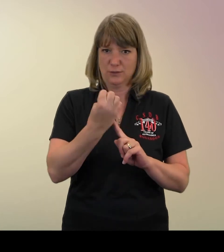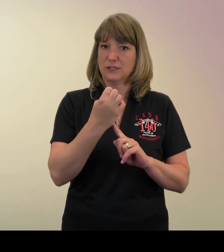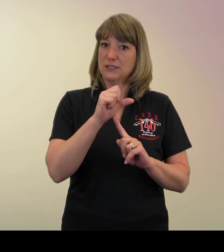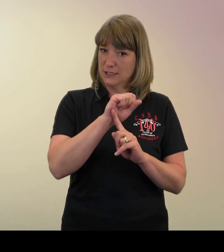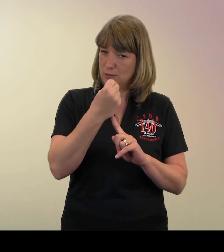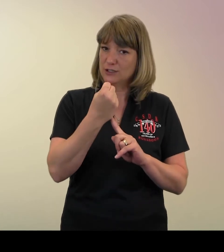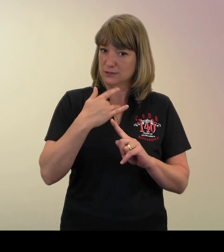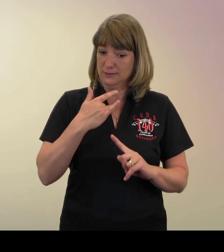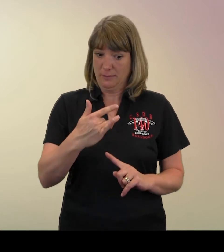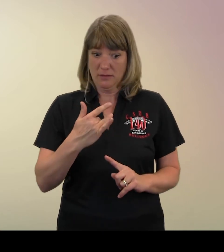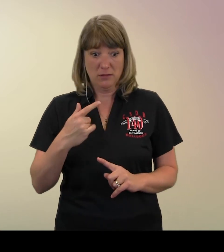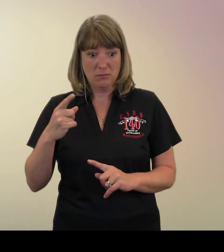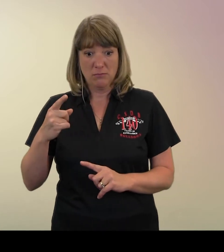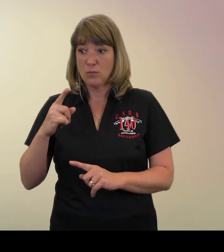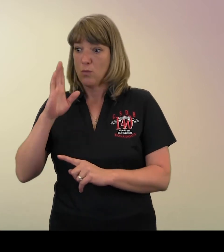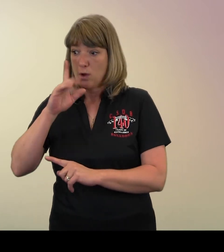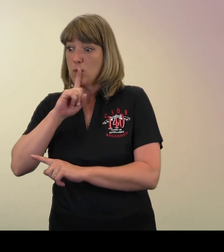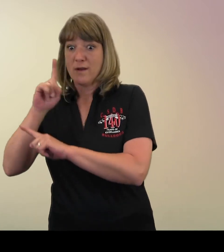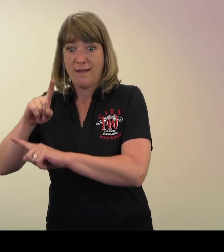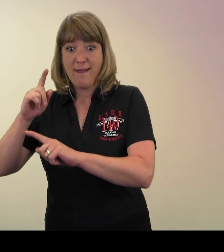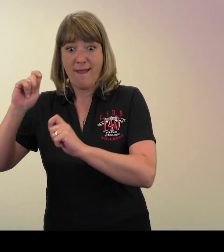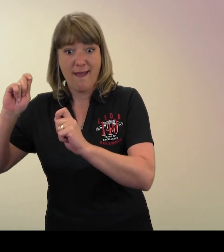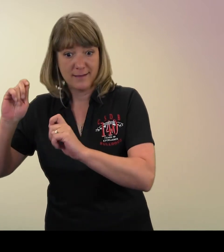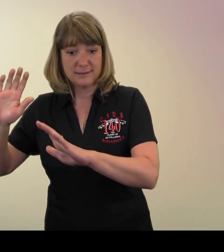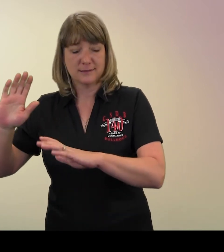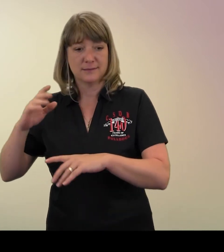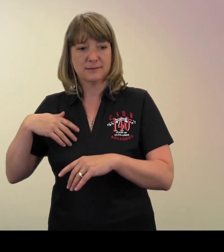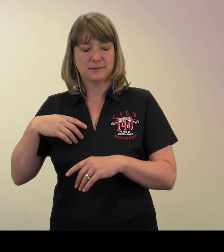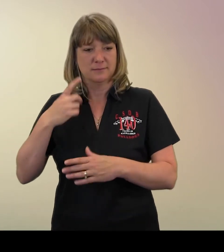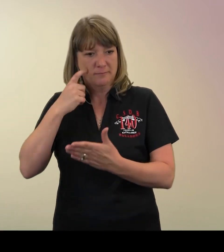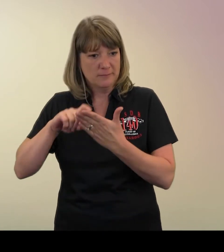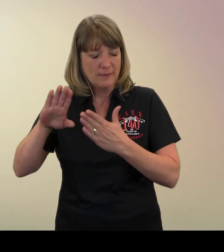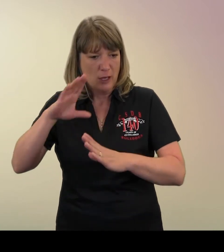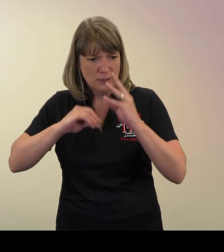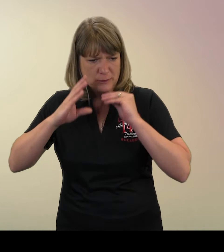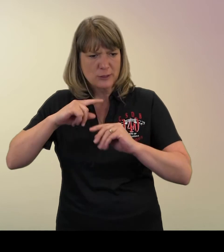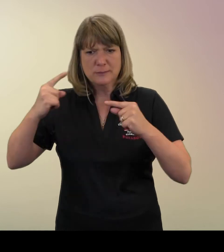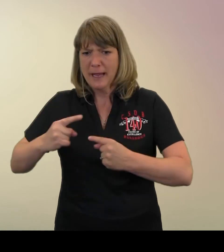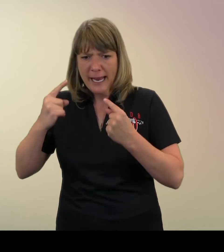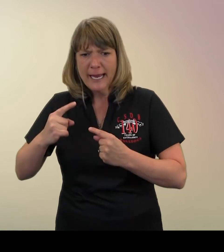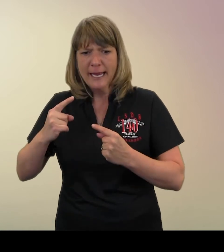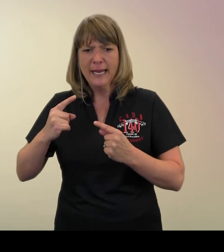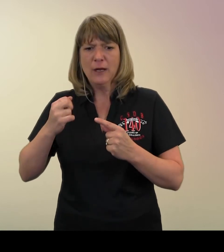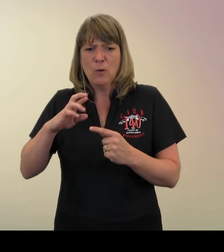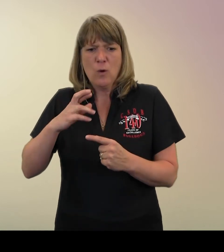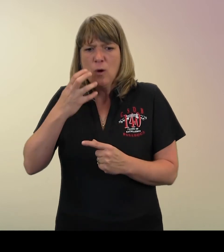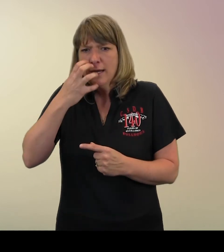They don't react in situations where you would typically expect them to indicate to you that they were